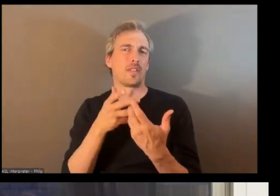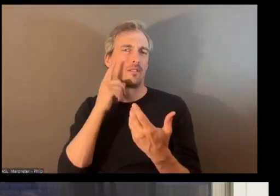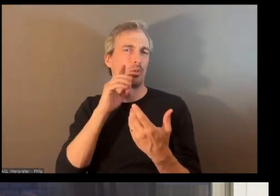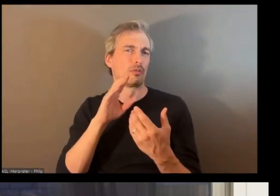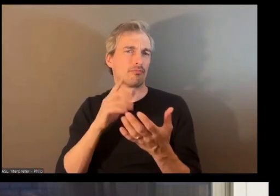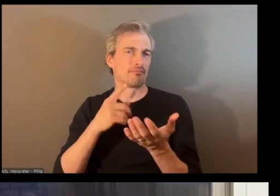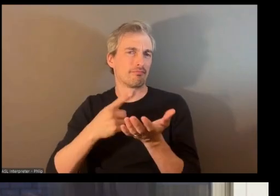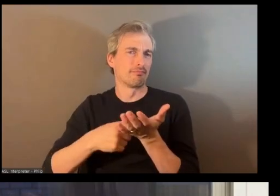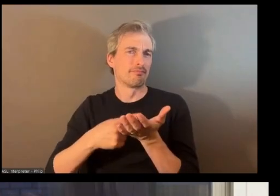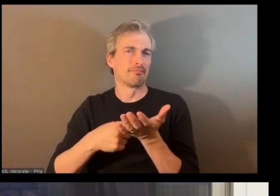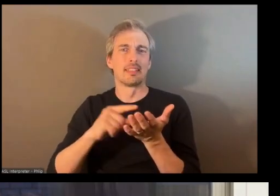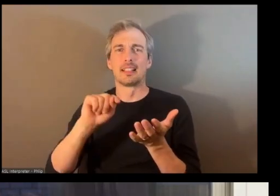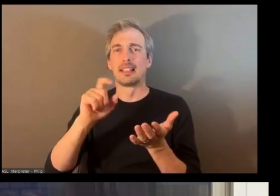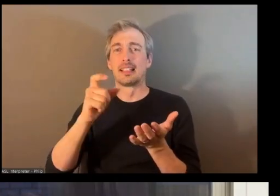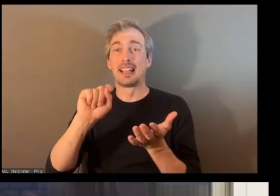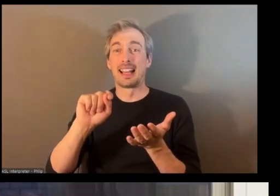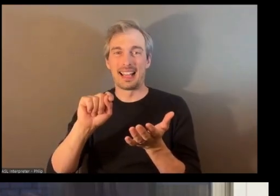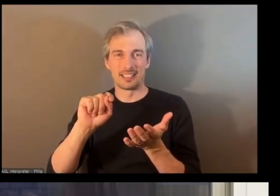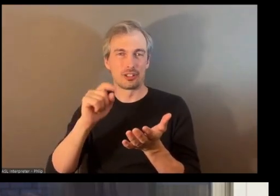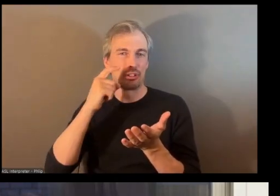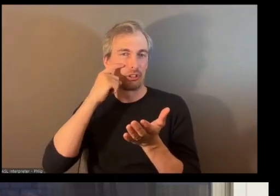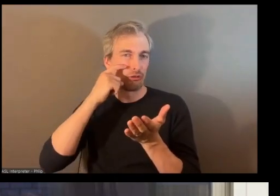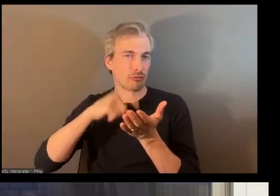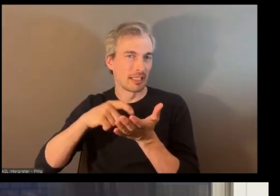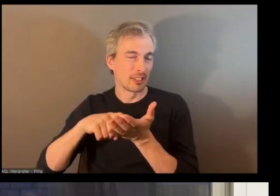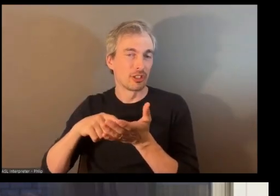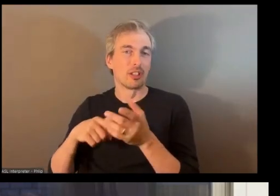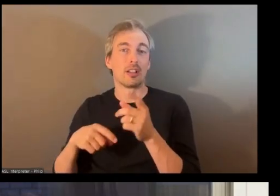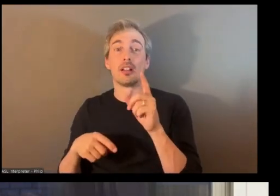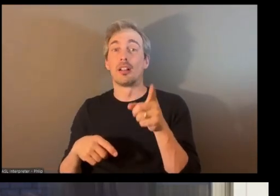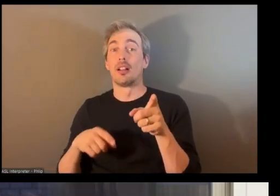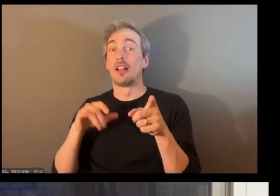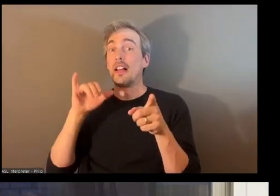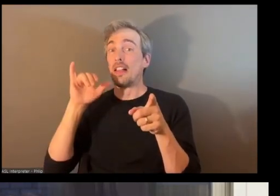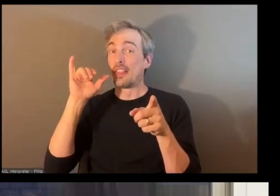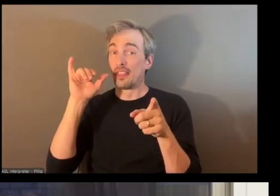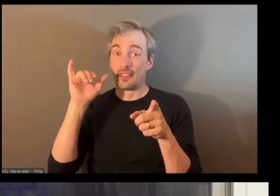And this is not a modern font. I think it's pretty difficult to recognize with software.